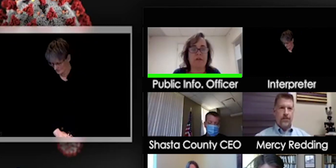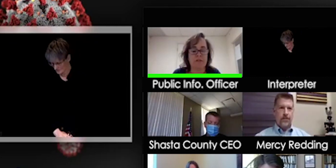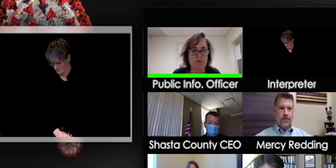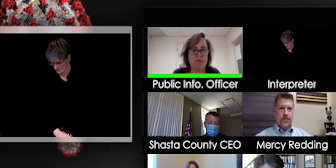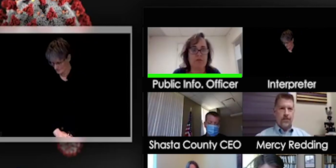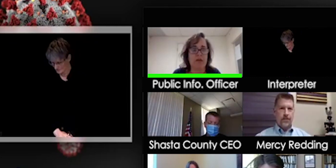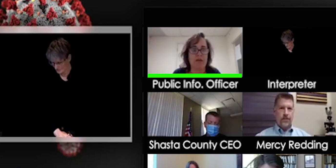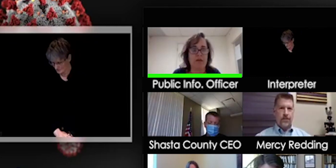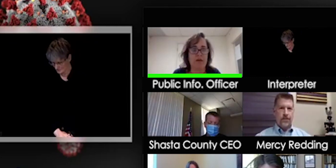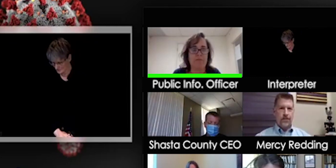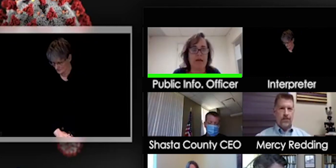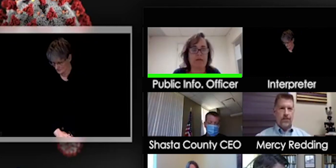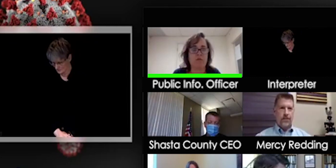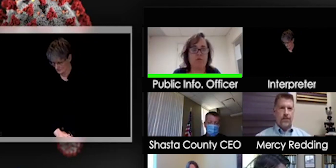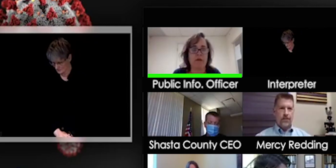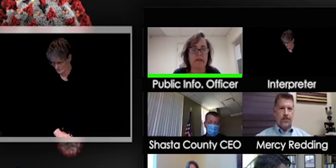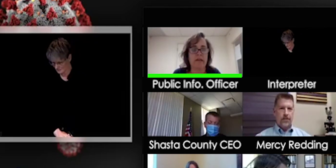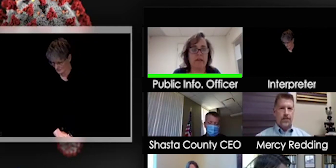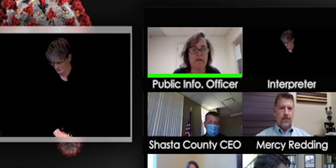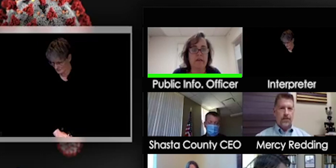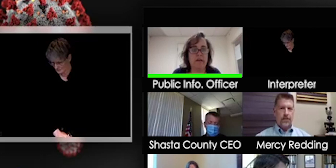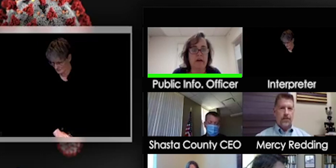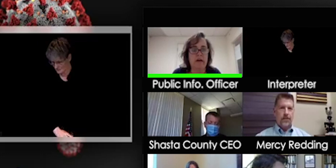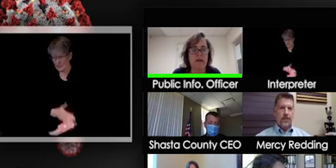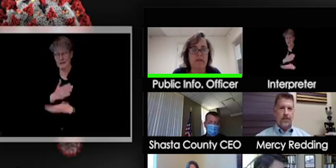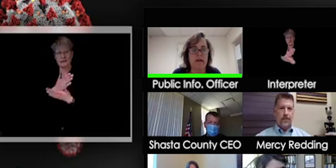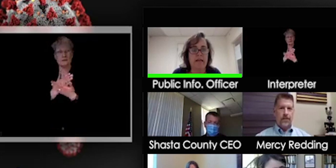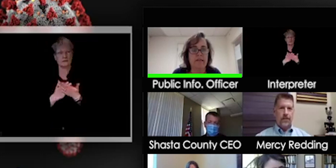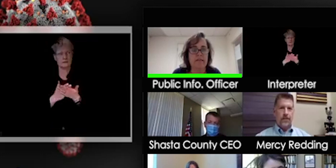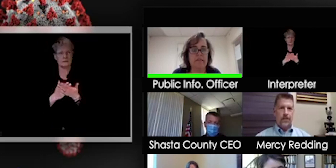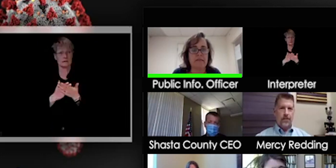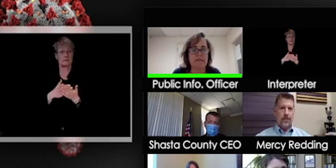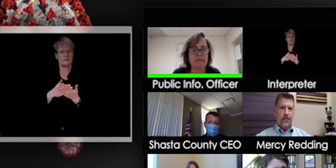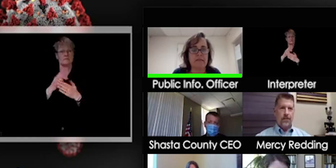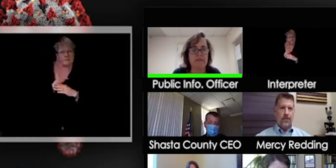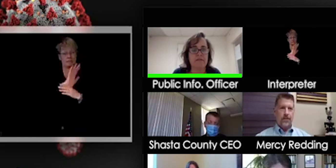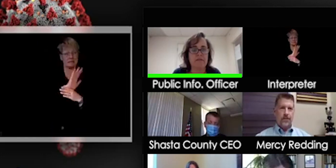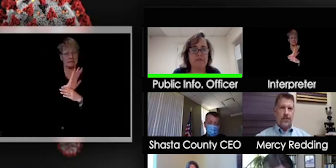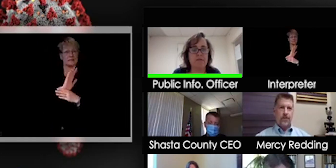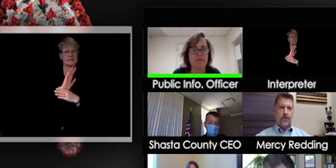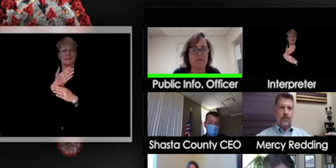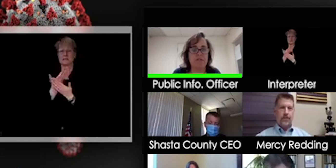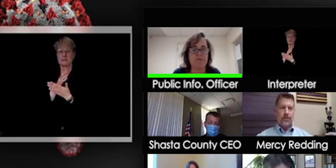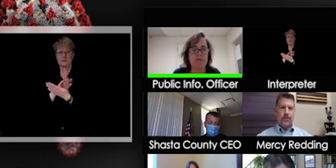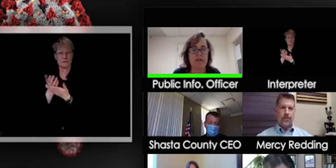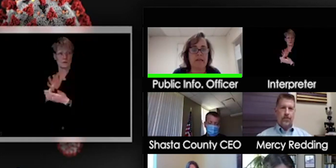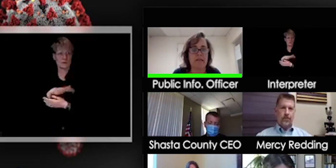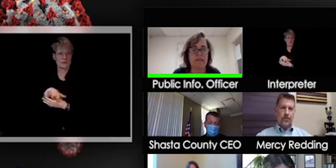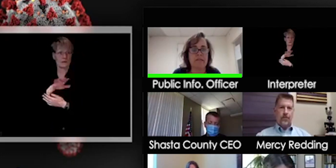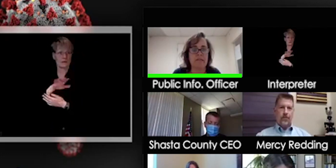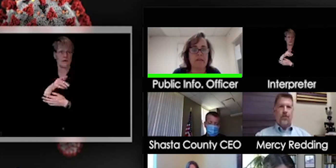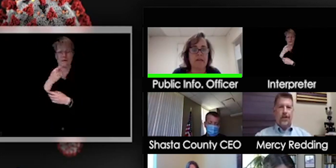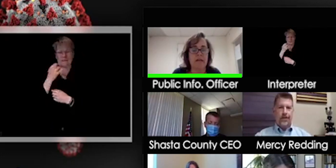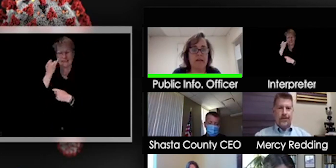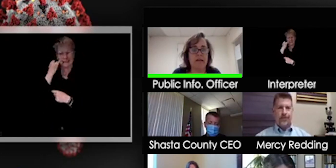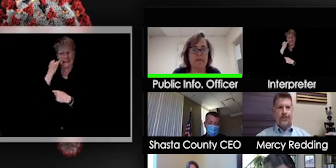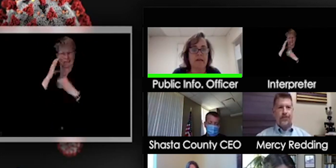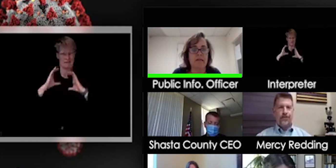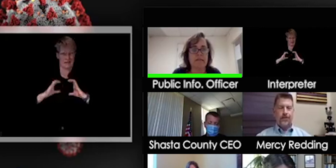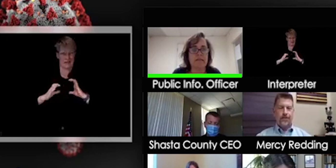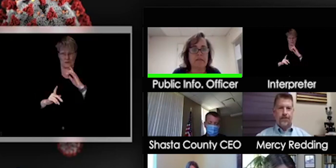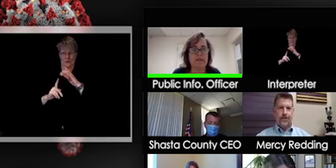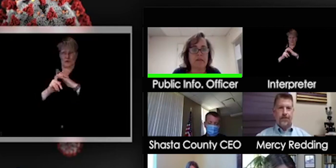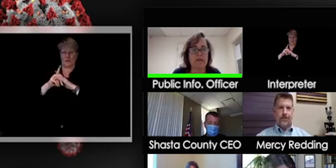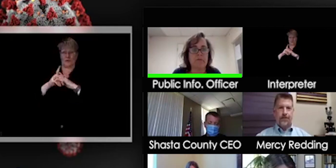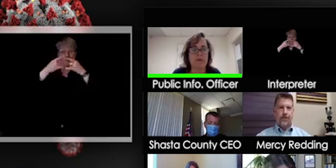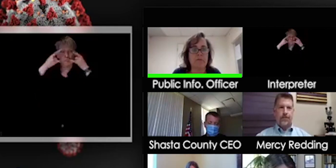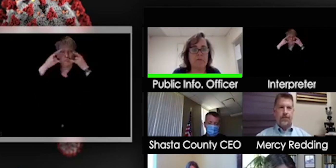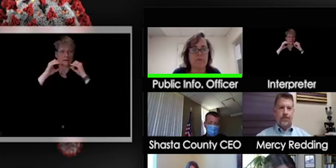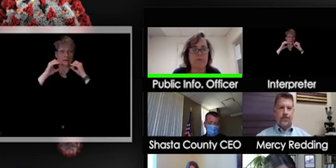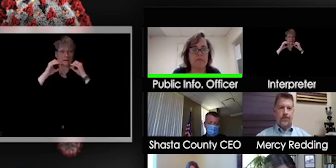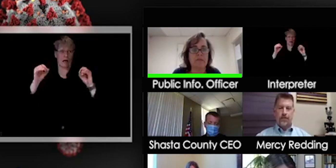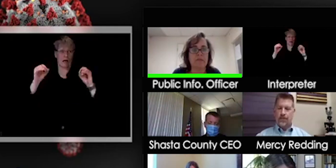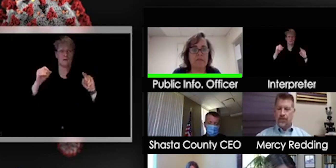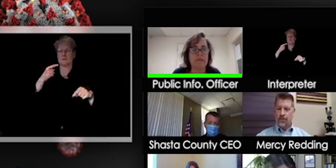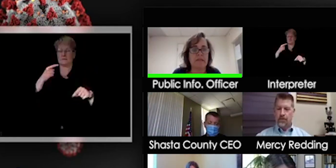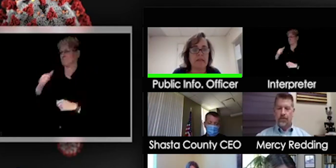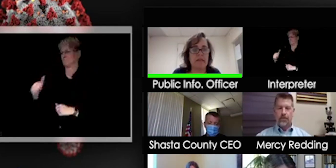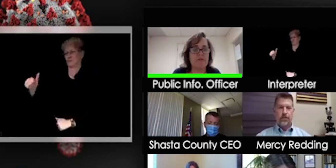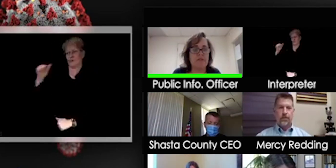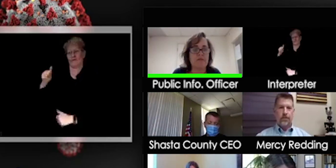if the customers are not mask wearing…quotation from the guidance and the guidance says that